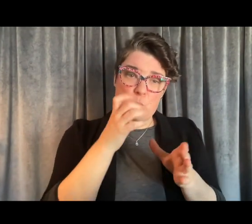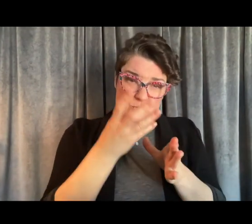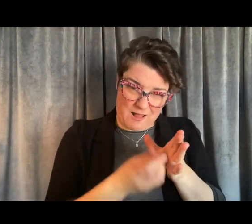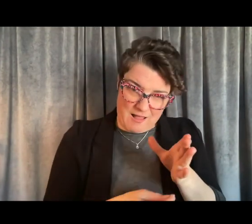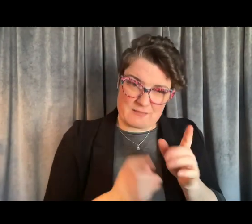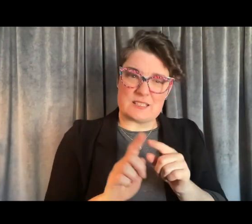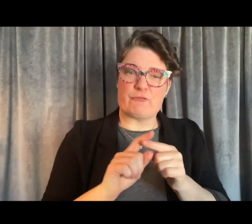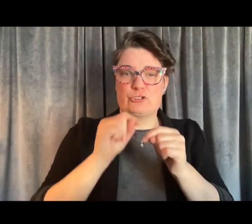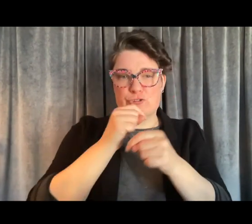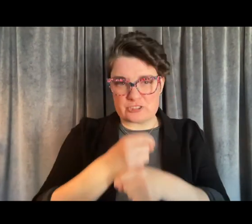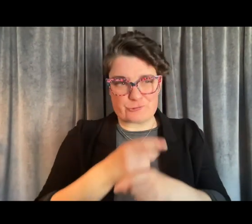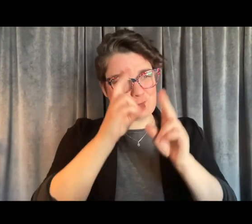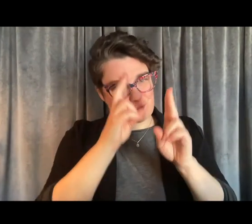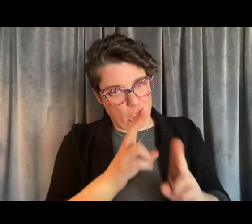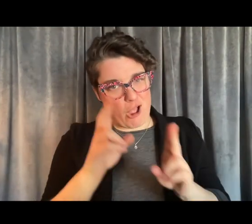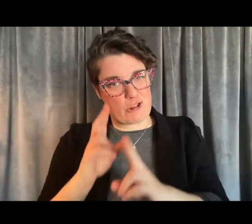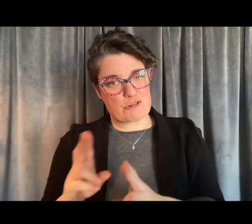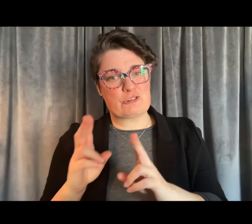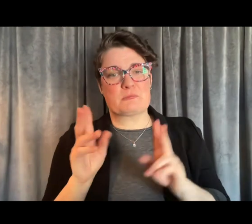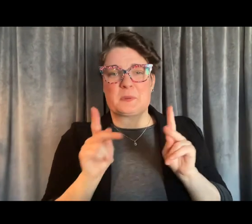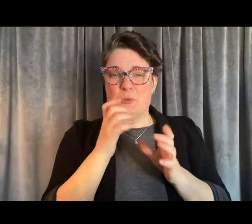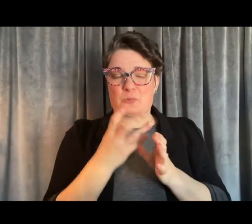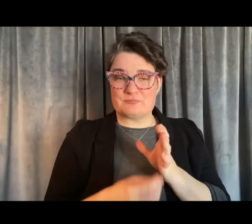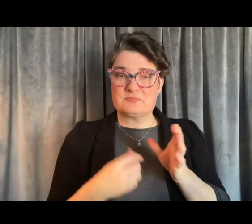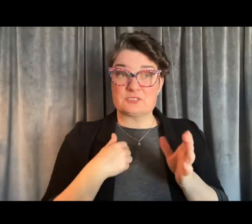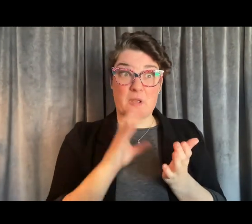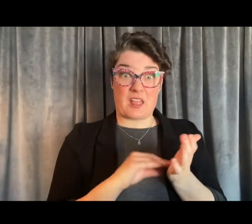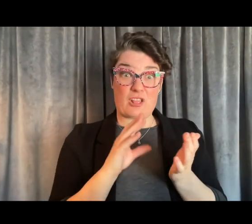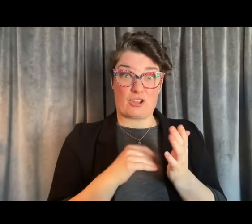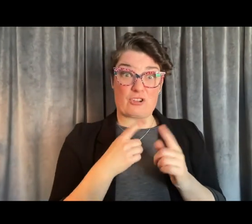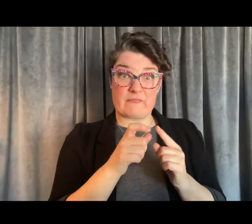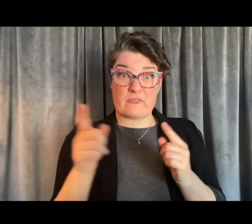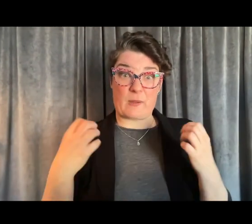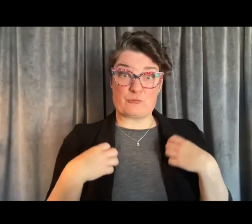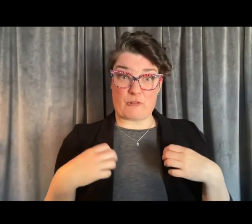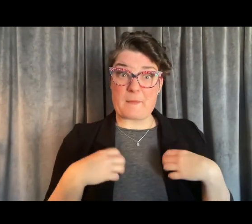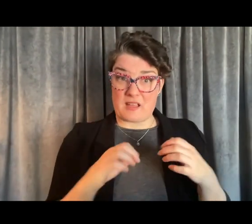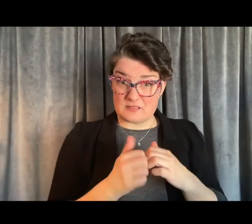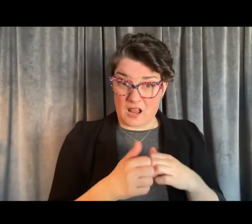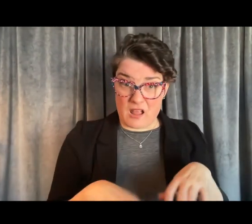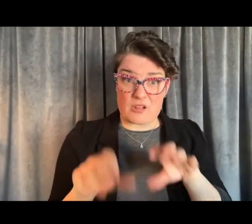And so I learned from a few rabbis how to do it and how to do it traditionally.